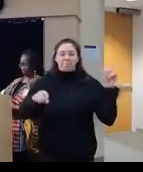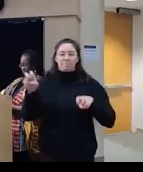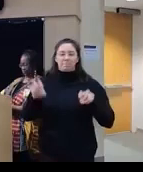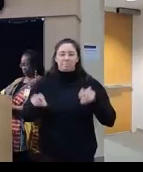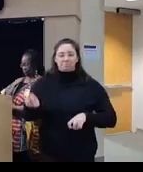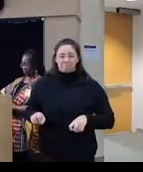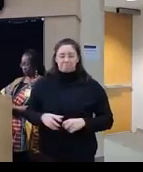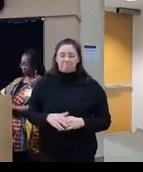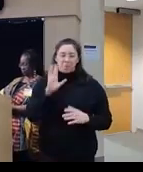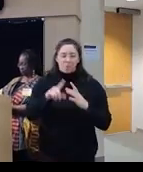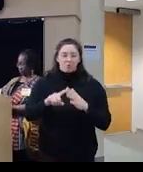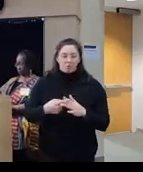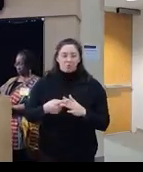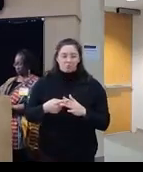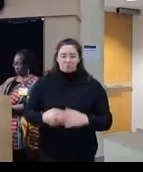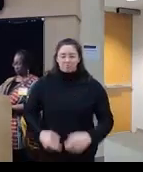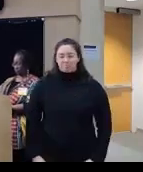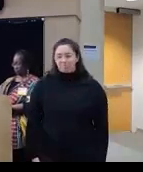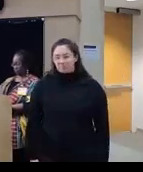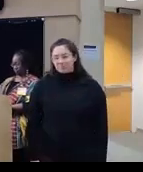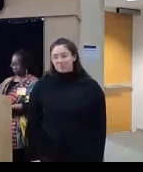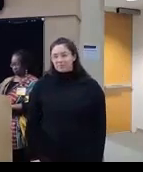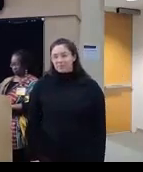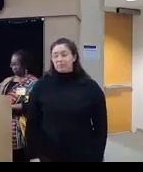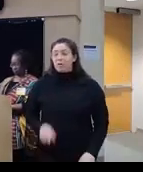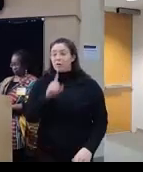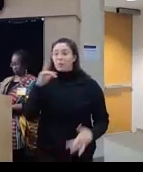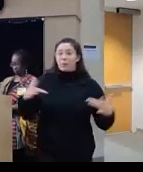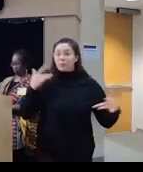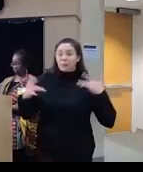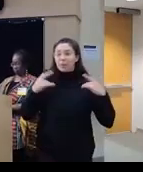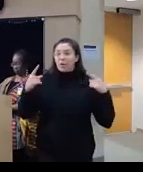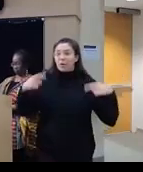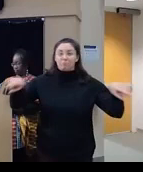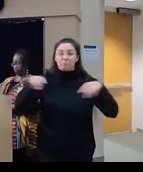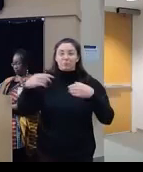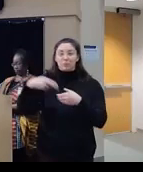so we can get started we're really excited to have you all here today with us for the